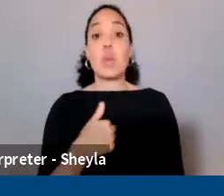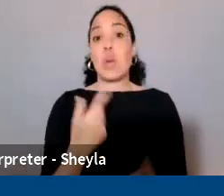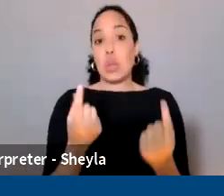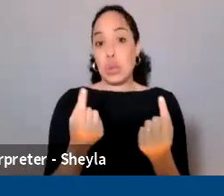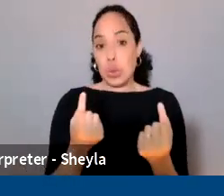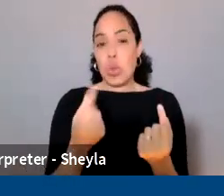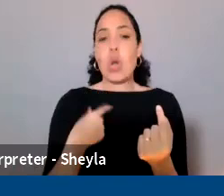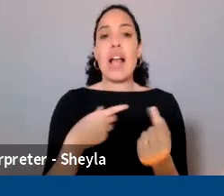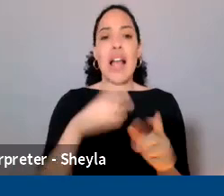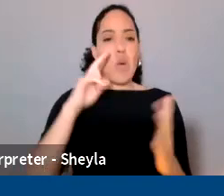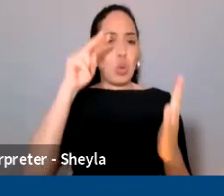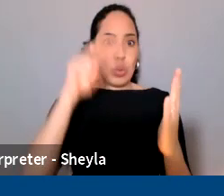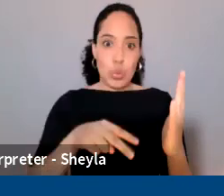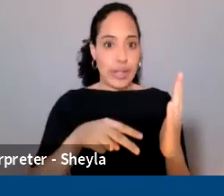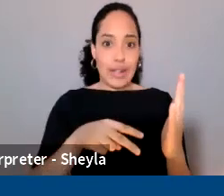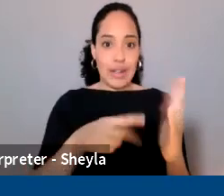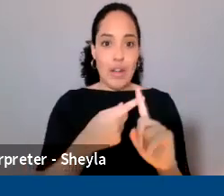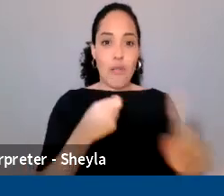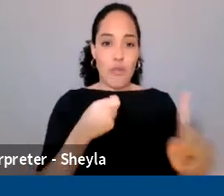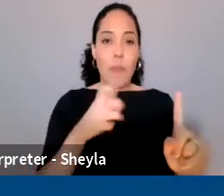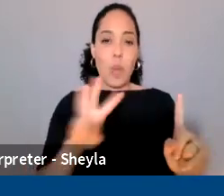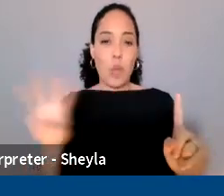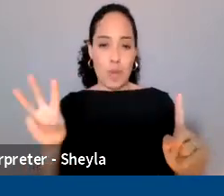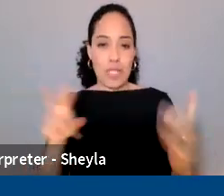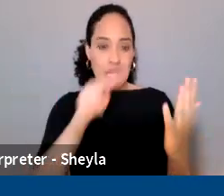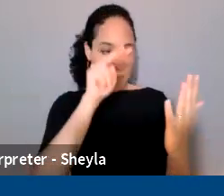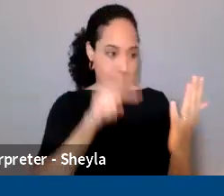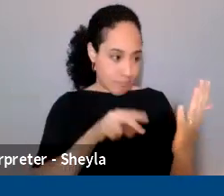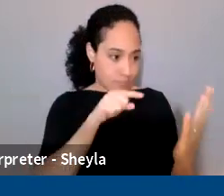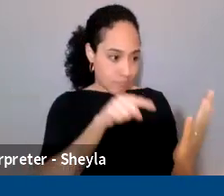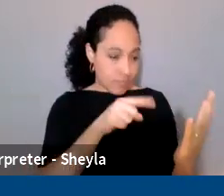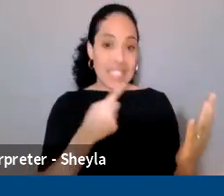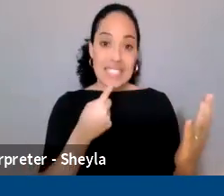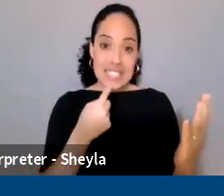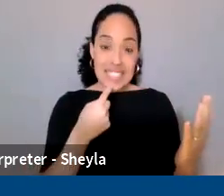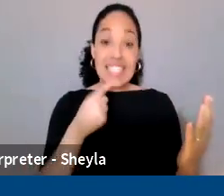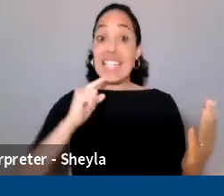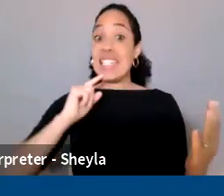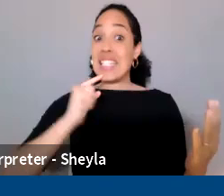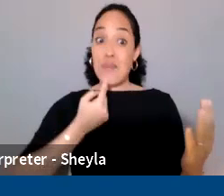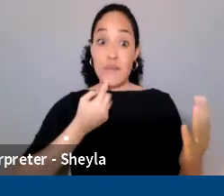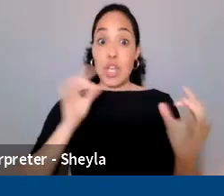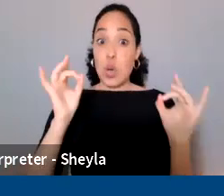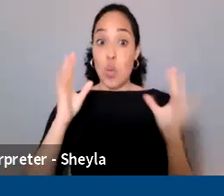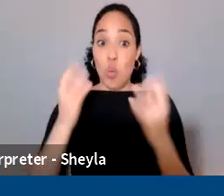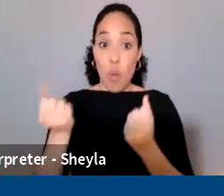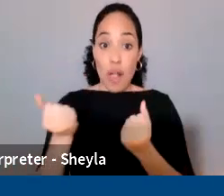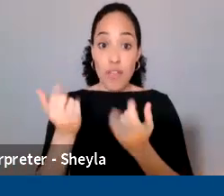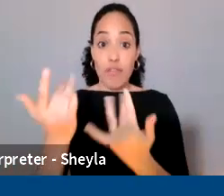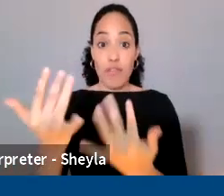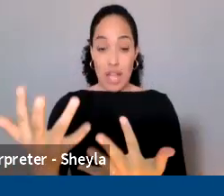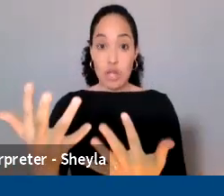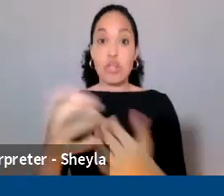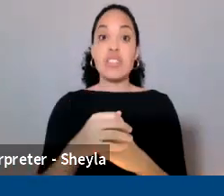directly off of a website so in severe wildfires the combustion of vegetative materials creates a